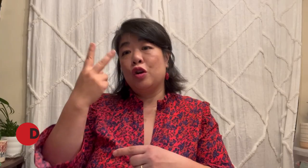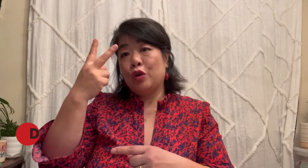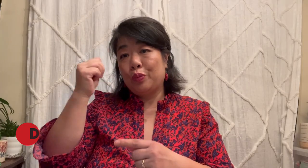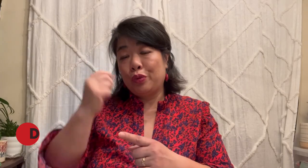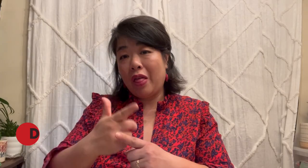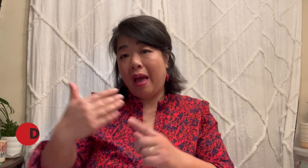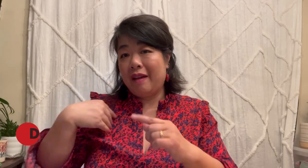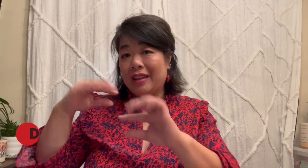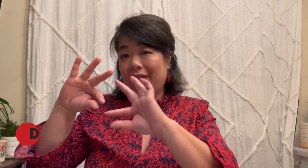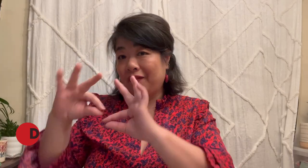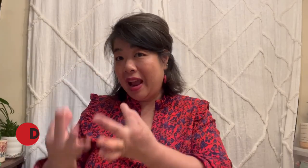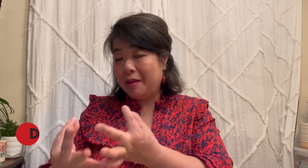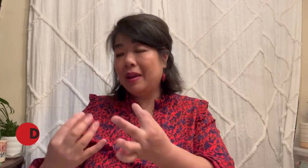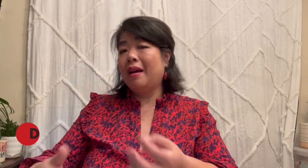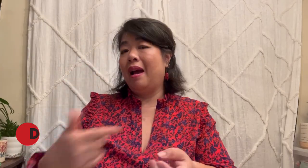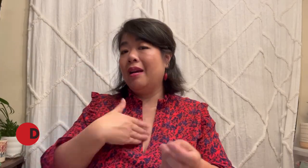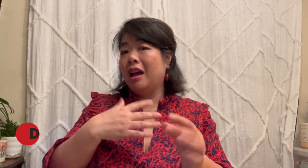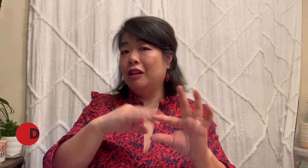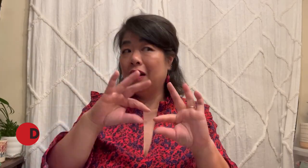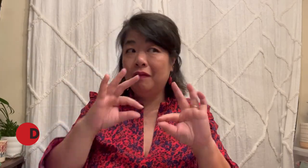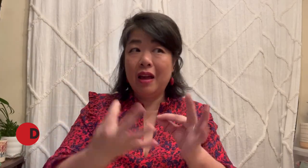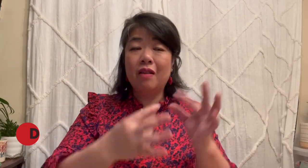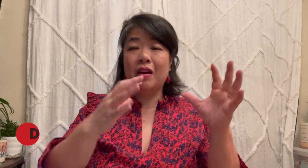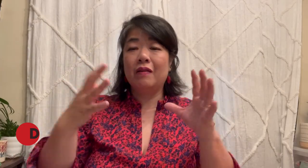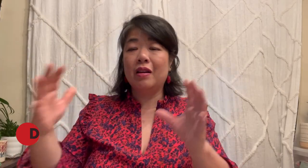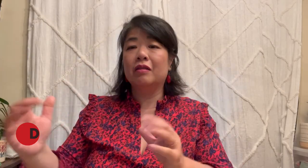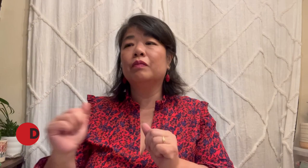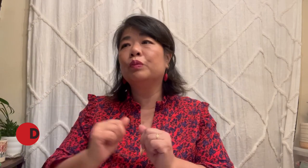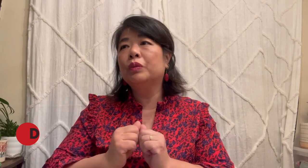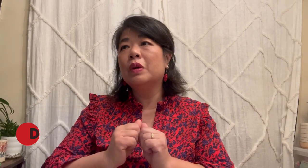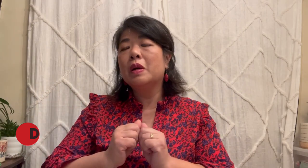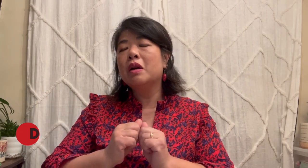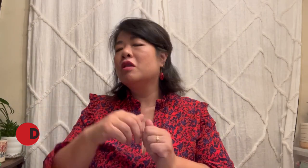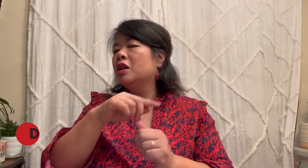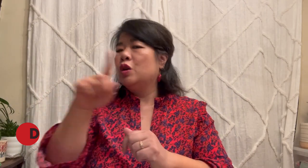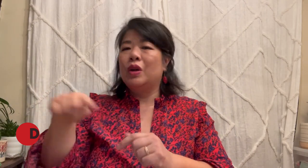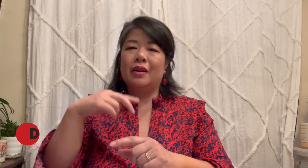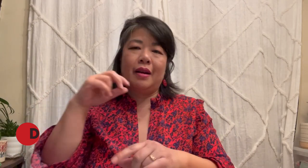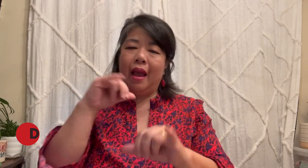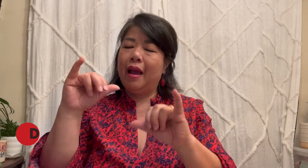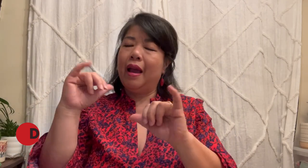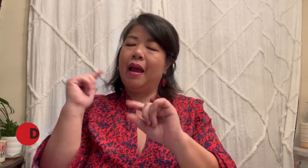My two brothers have their own families and I have my own family.